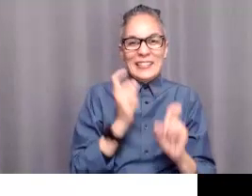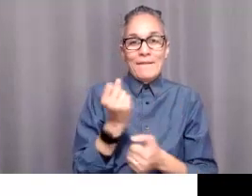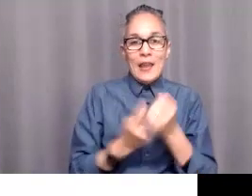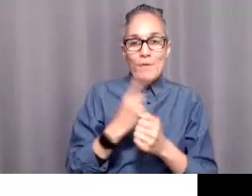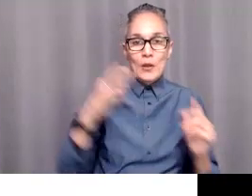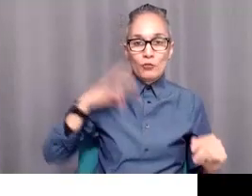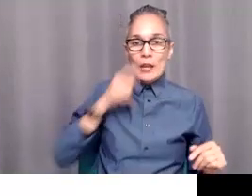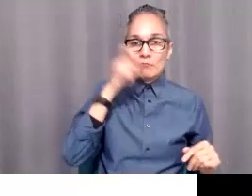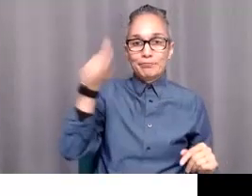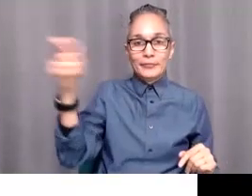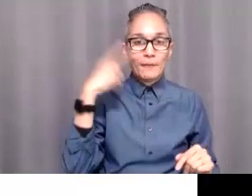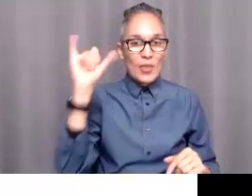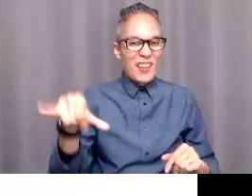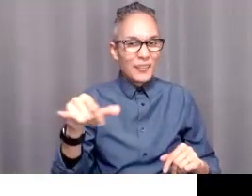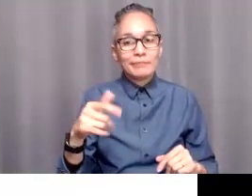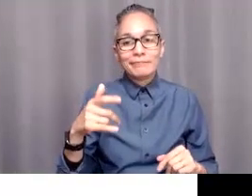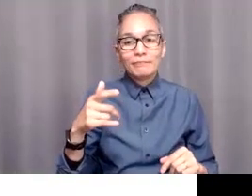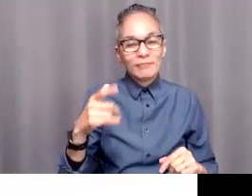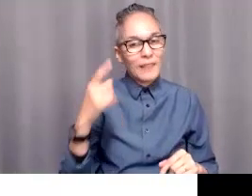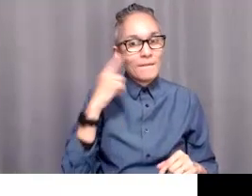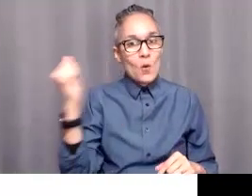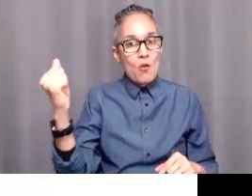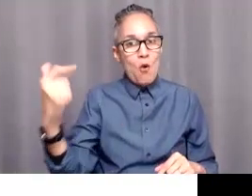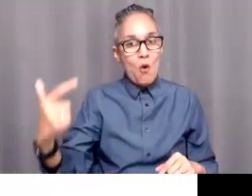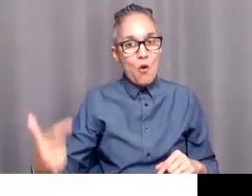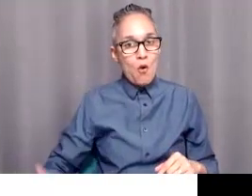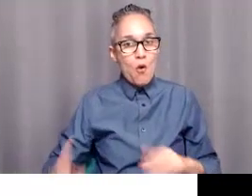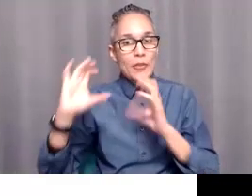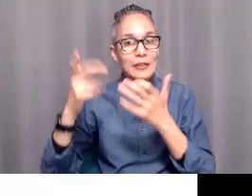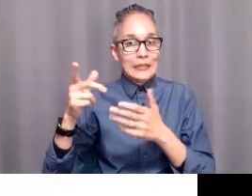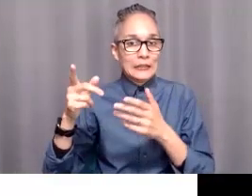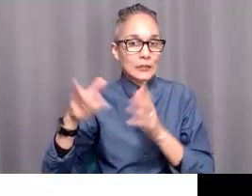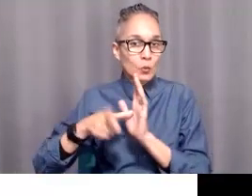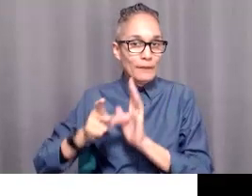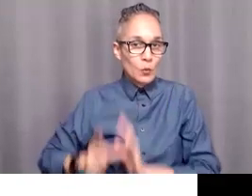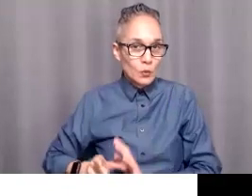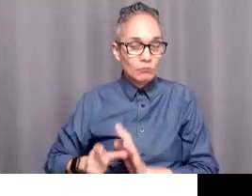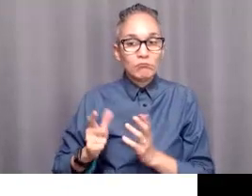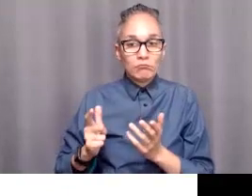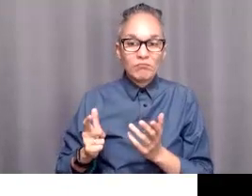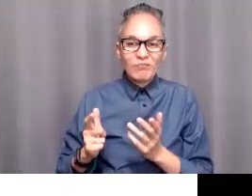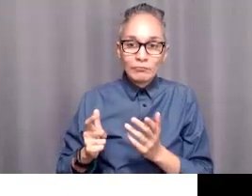She clicked that one for all the courses that she reviewed. So essentially, the requirement